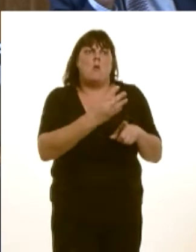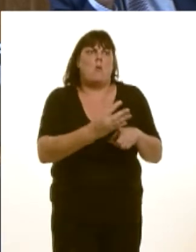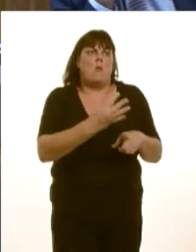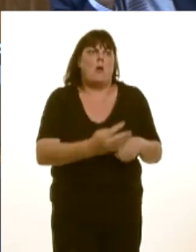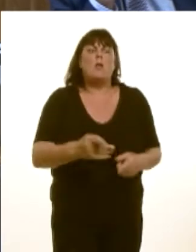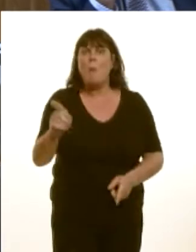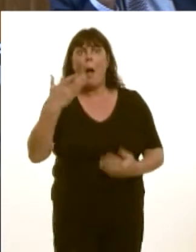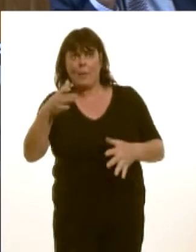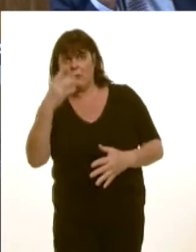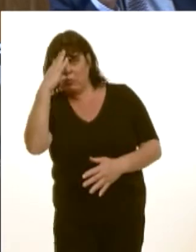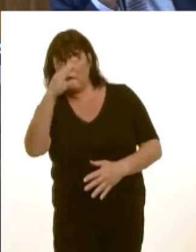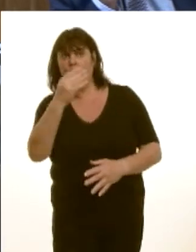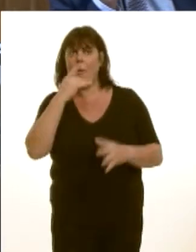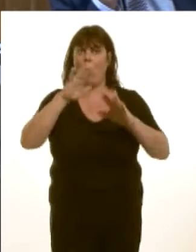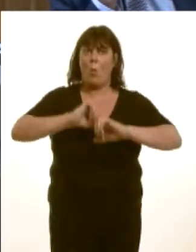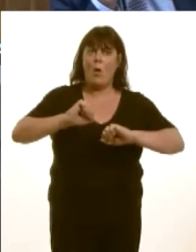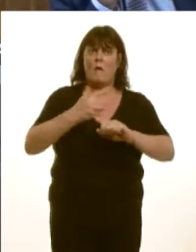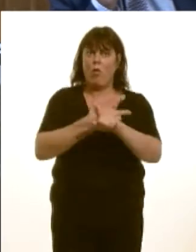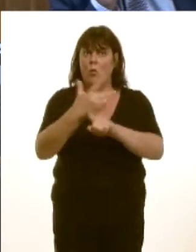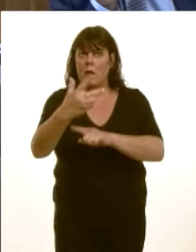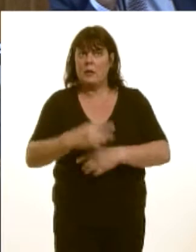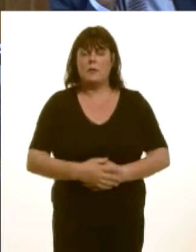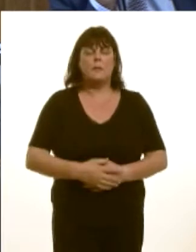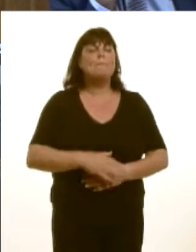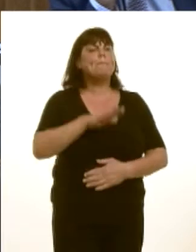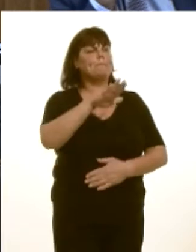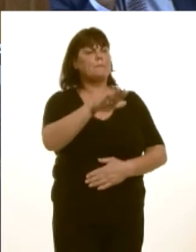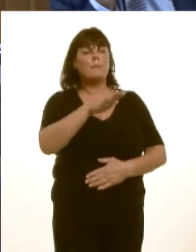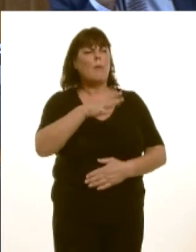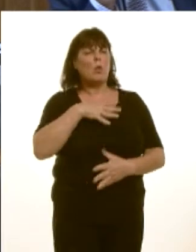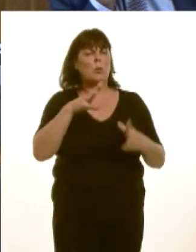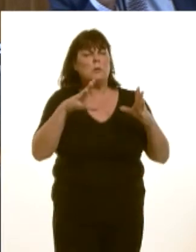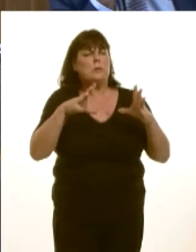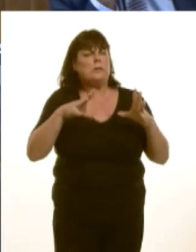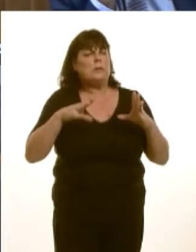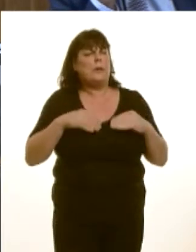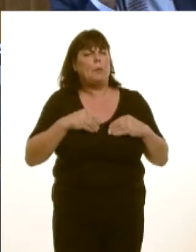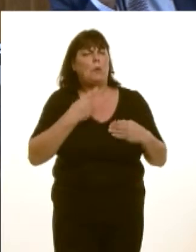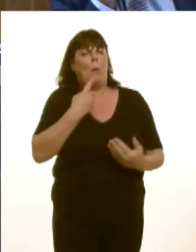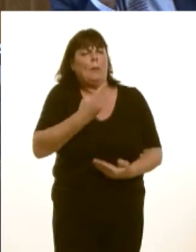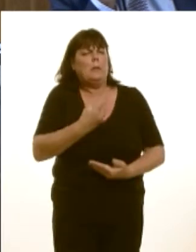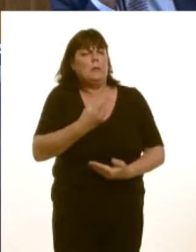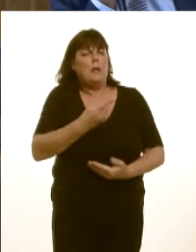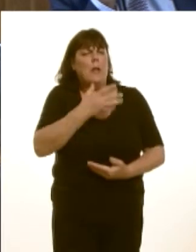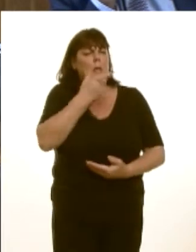going home. I do not accept her premise that what we should do is to move people out of a DGH into a community